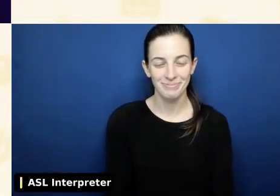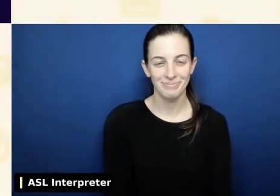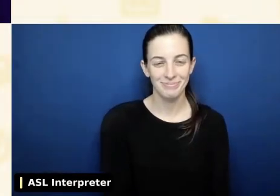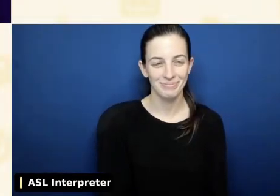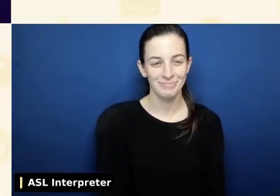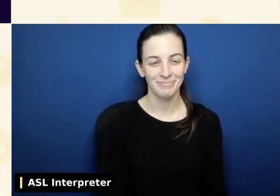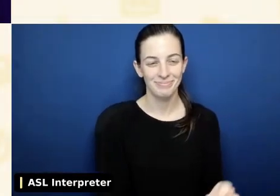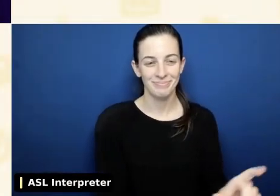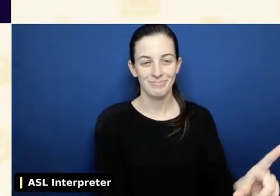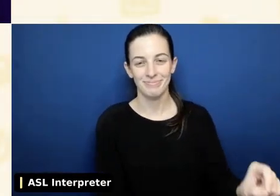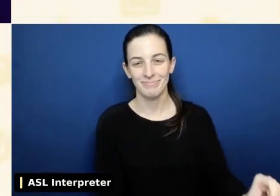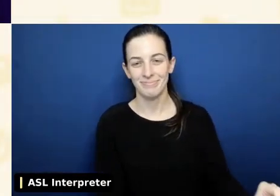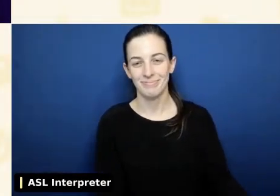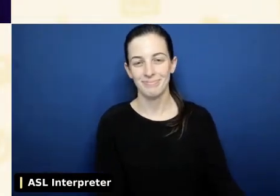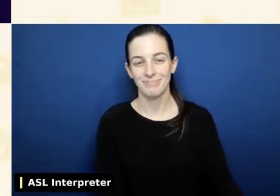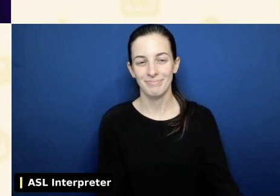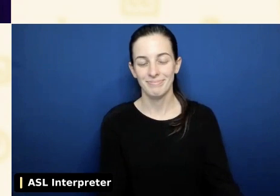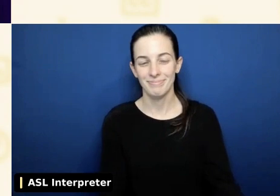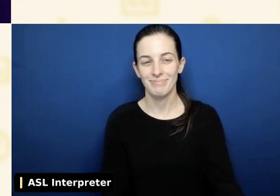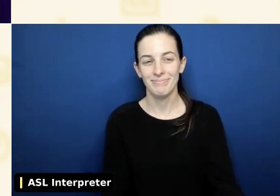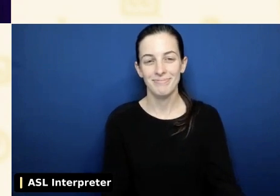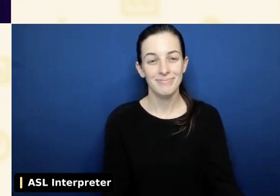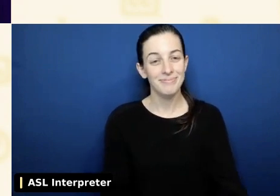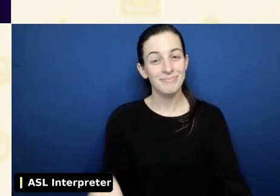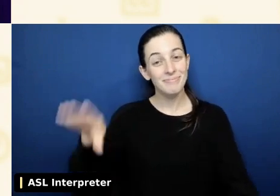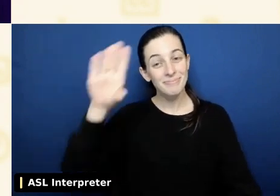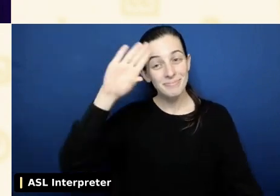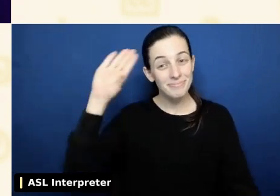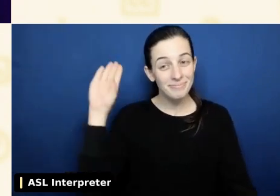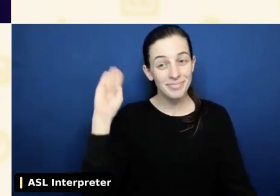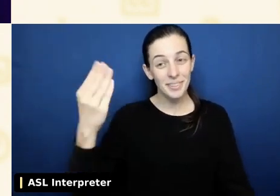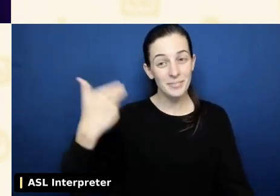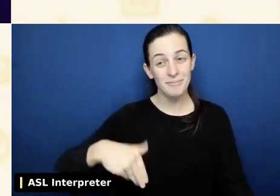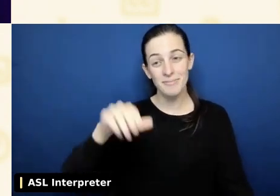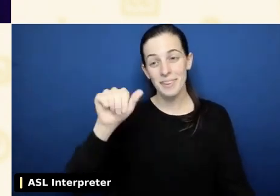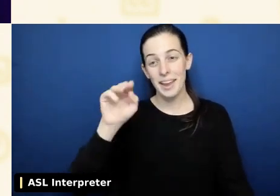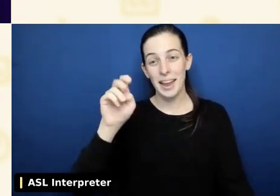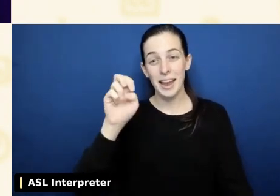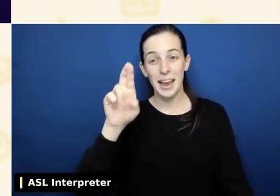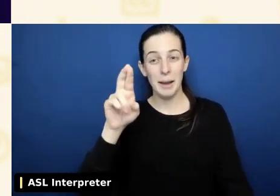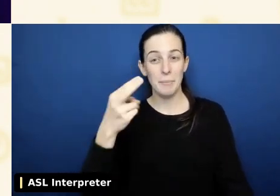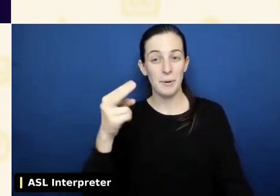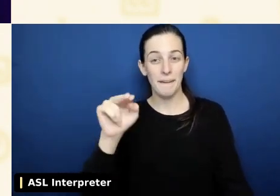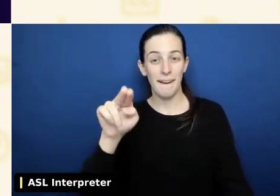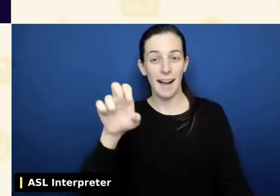Hello, everyone. My name is Amber Hinds. I'm the CEO of Equalized Digital, and I'm excited